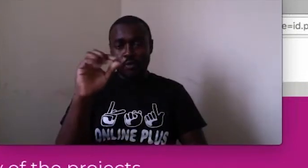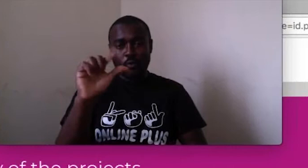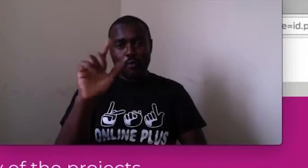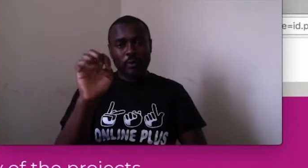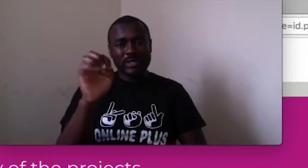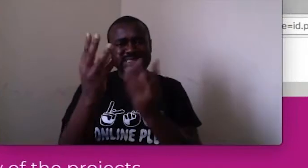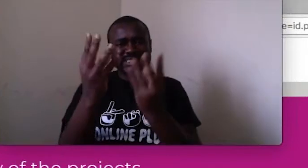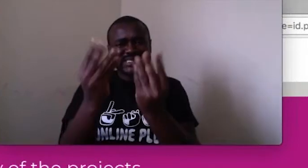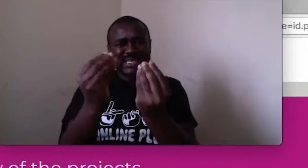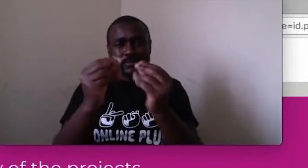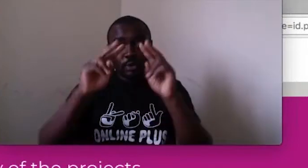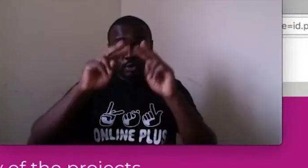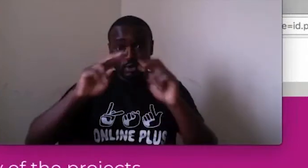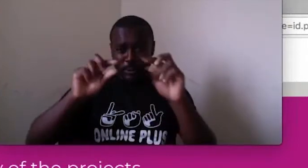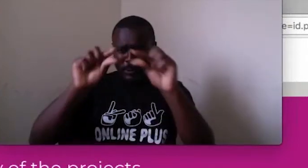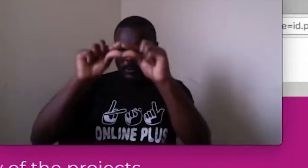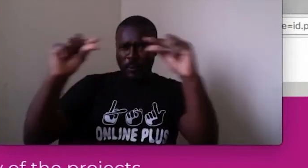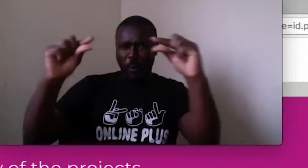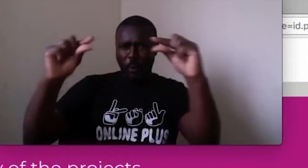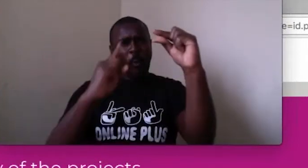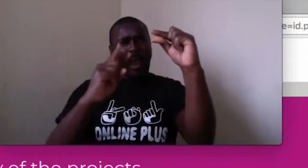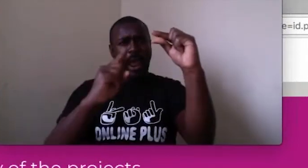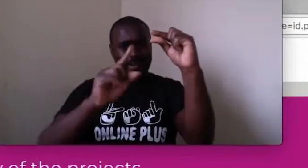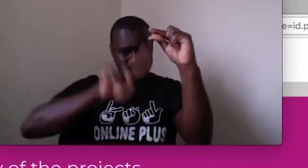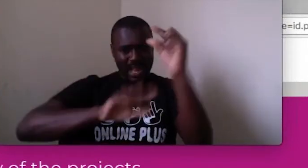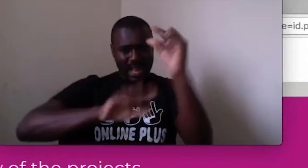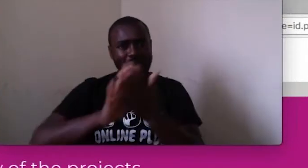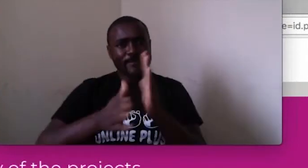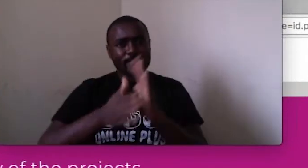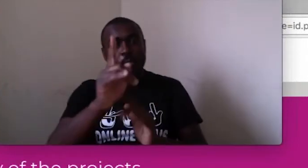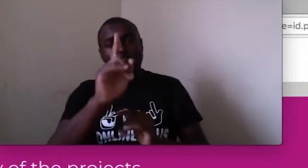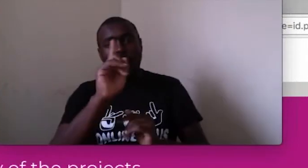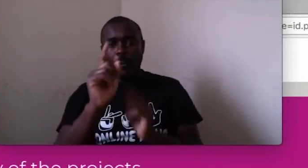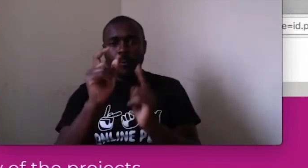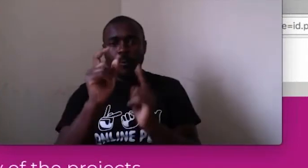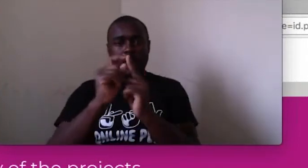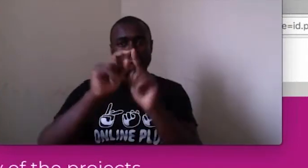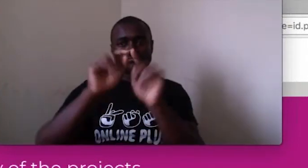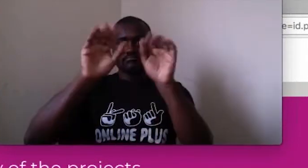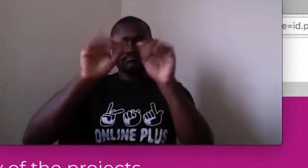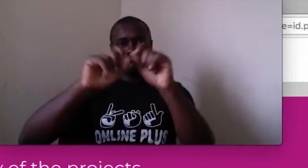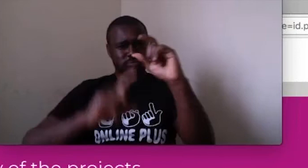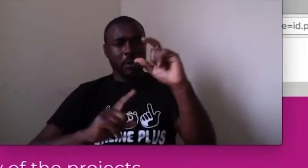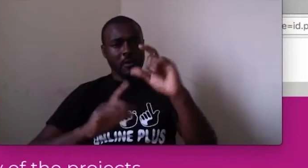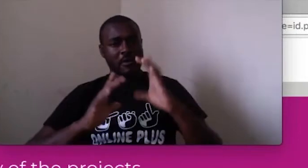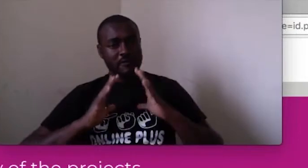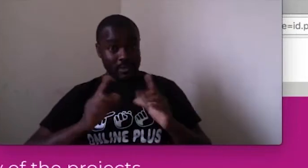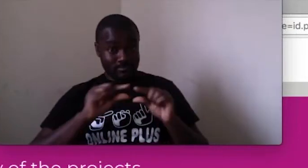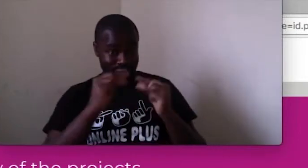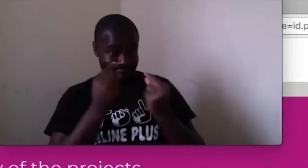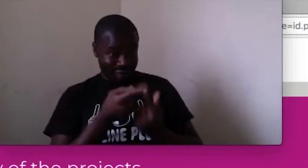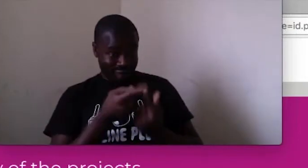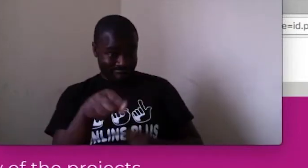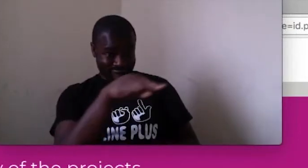and I explained when you're looking at Google when you're searching for something through Google